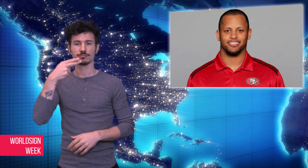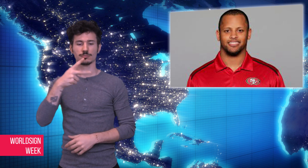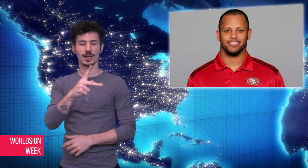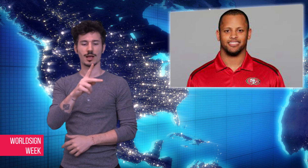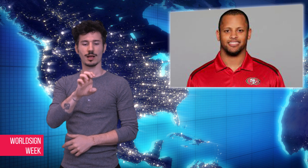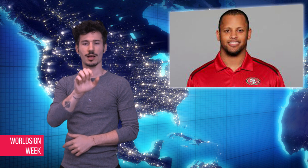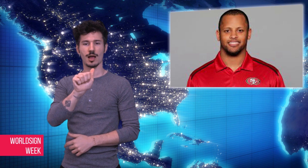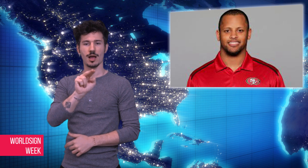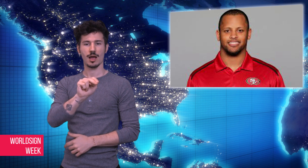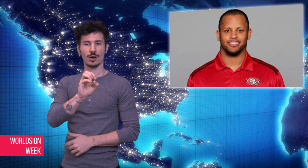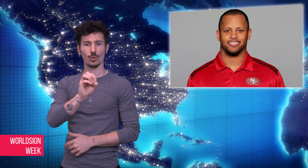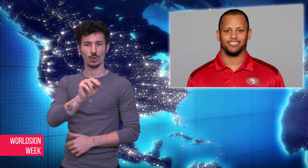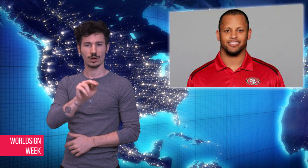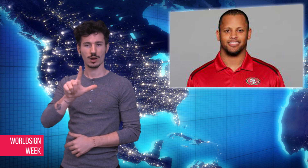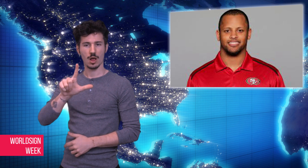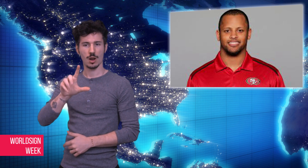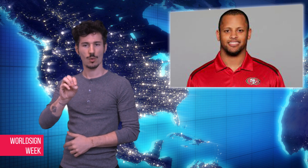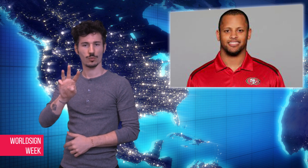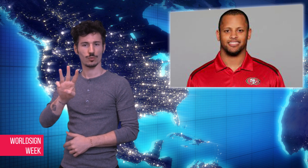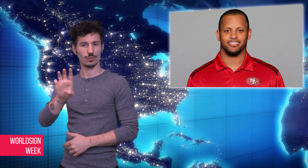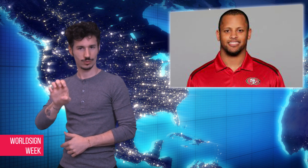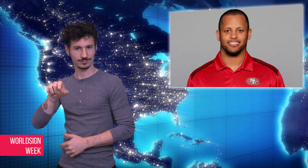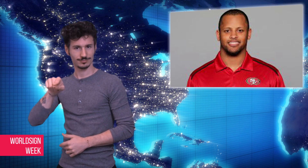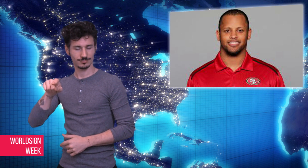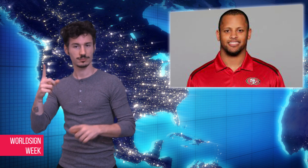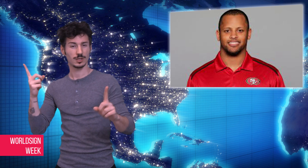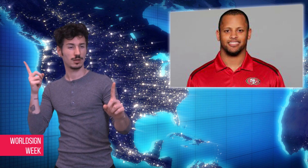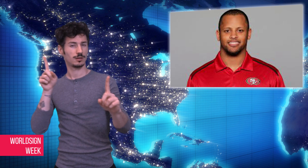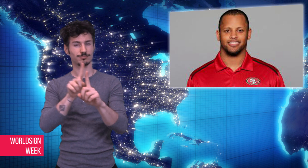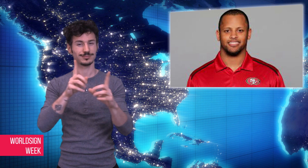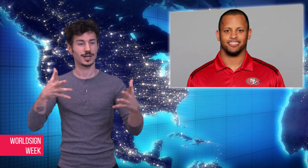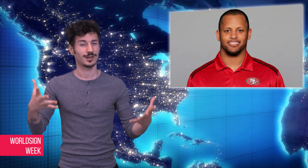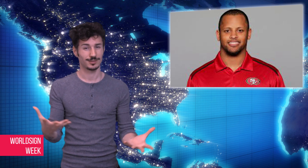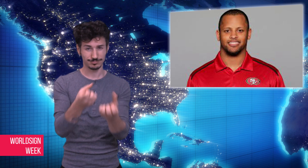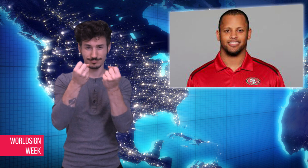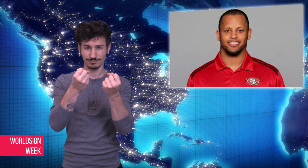surveillance video which has been released.